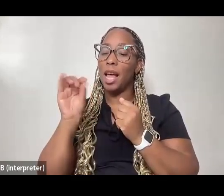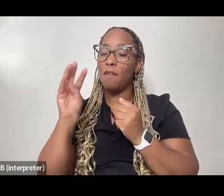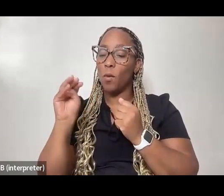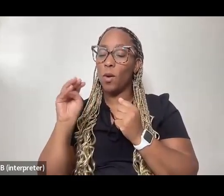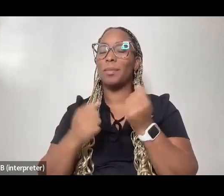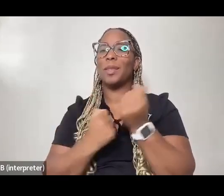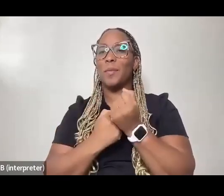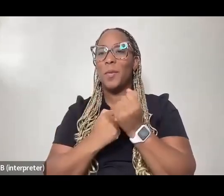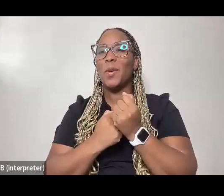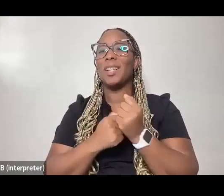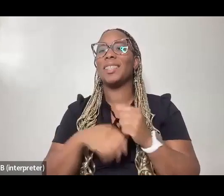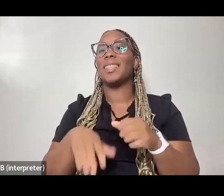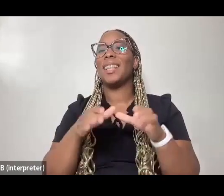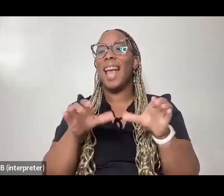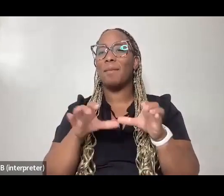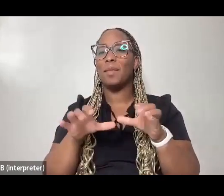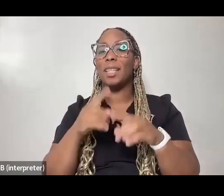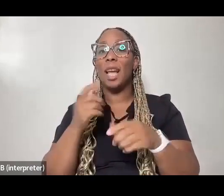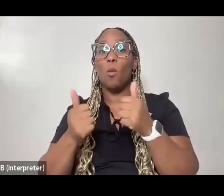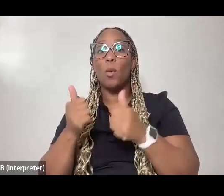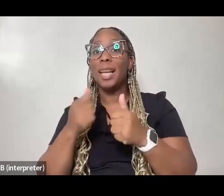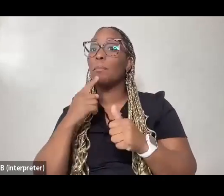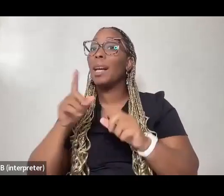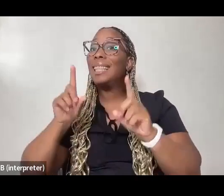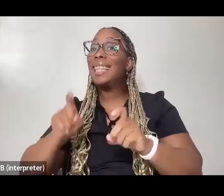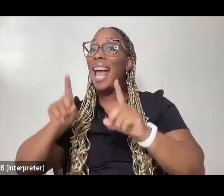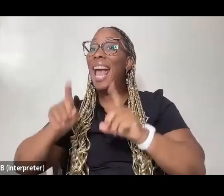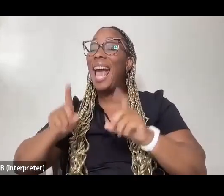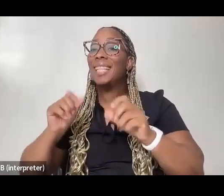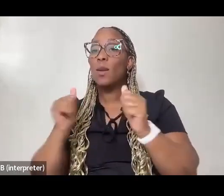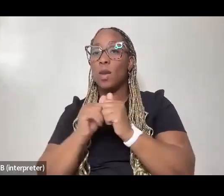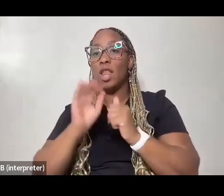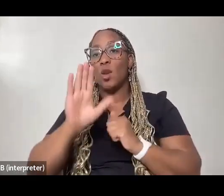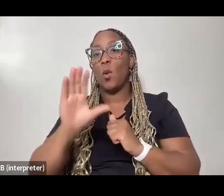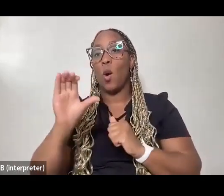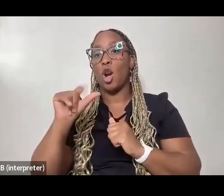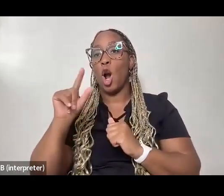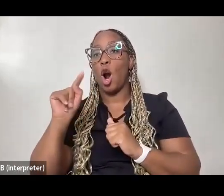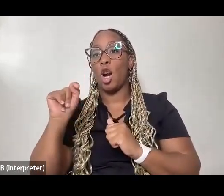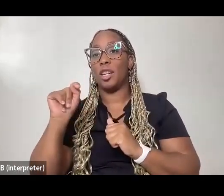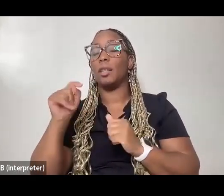need to be used for captions. And test with your CART providers. So you may have heard a lot of